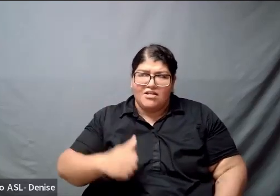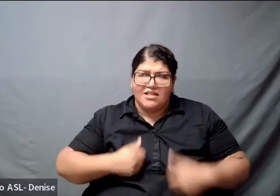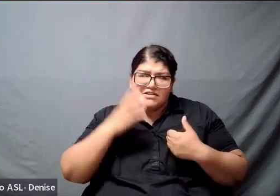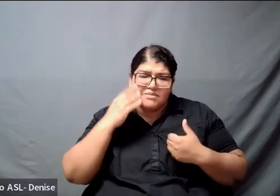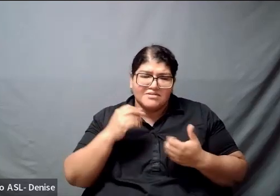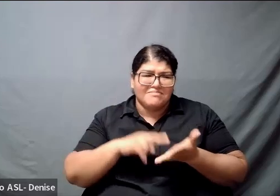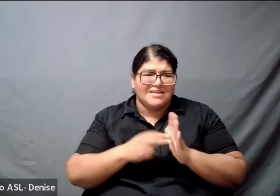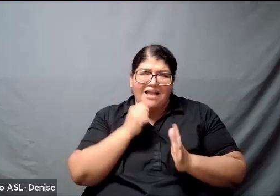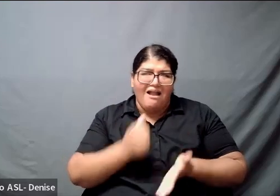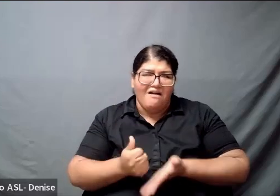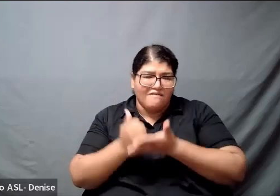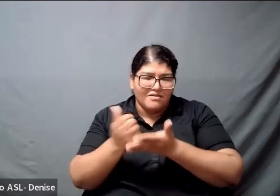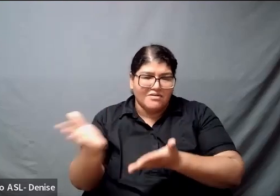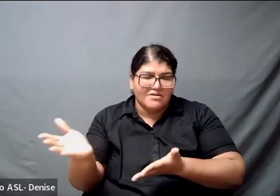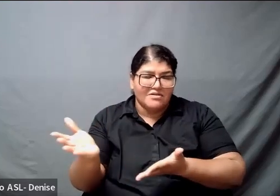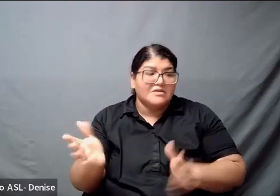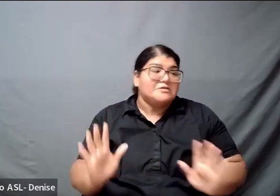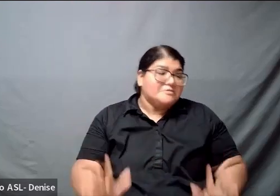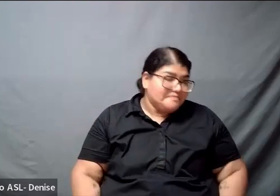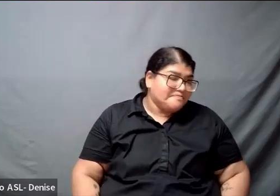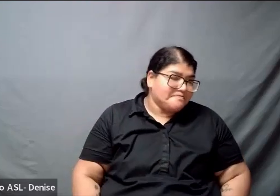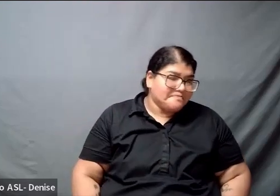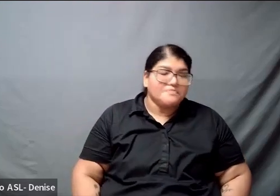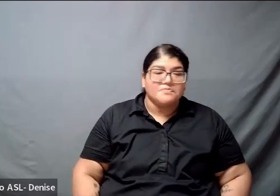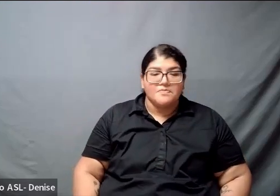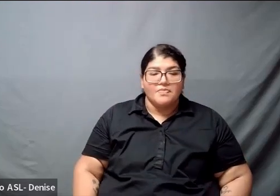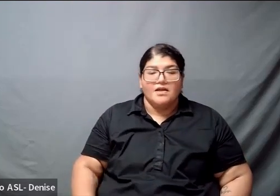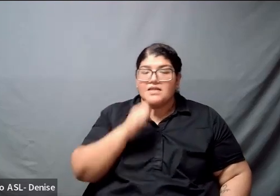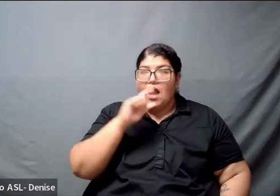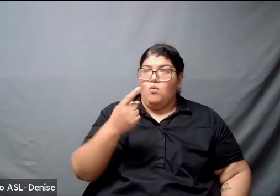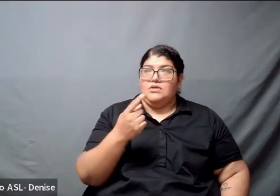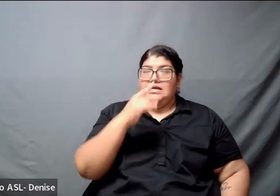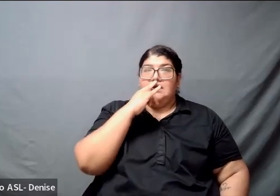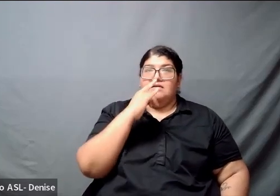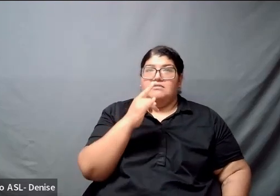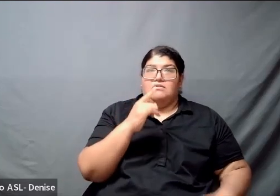And from there I got to write not just a kid who gets to exist as a trans kid,